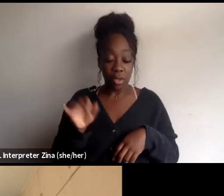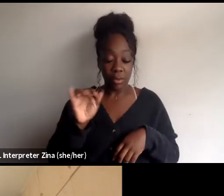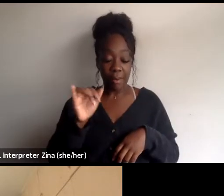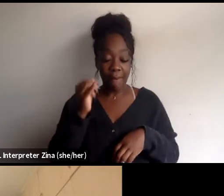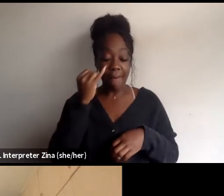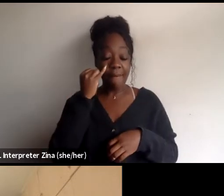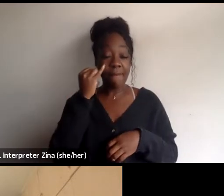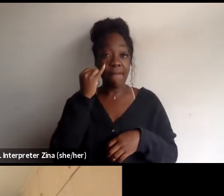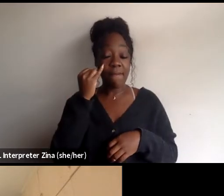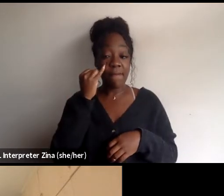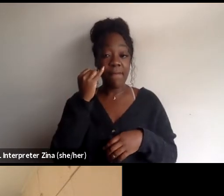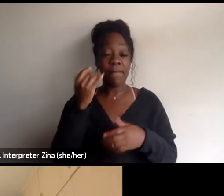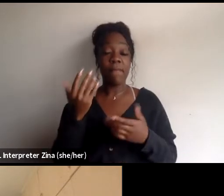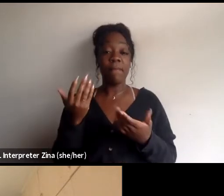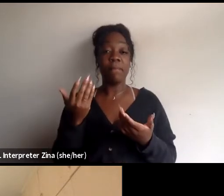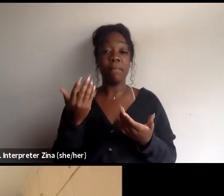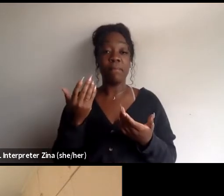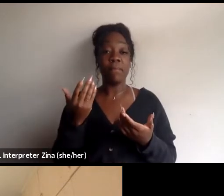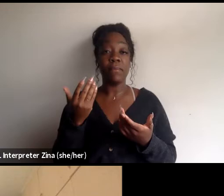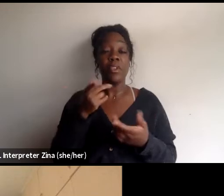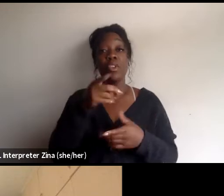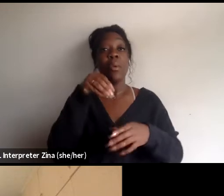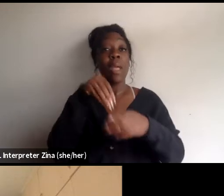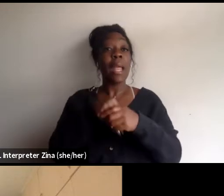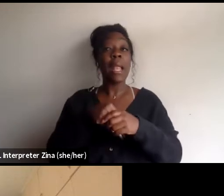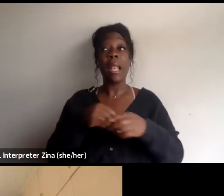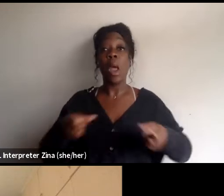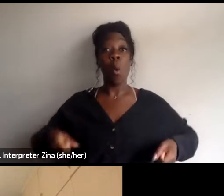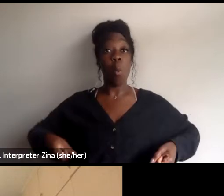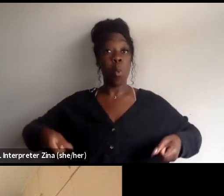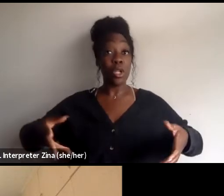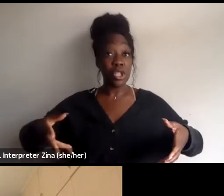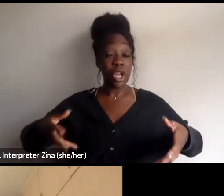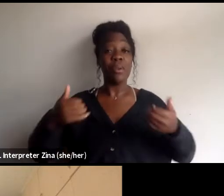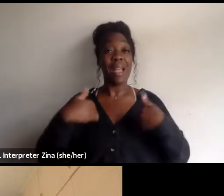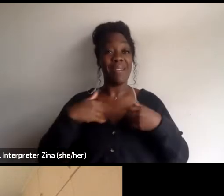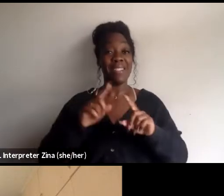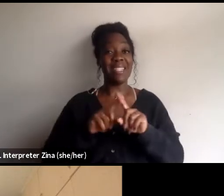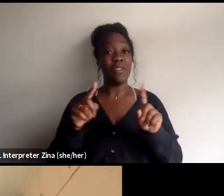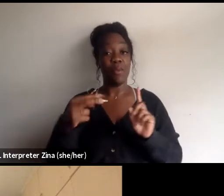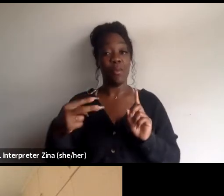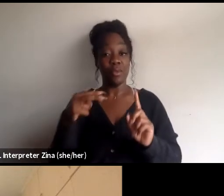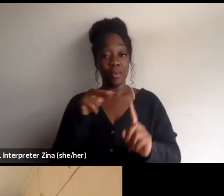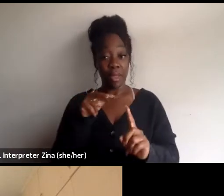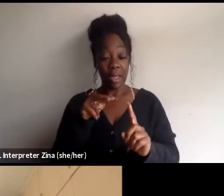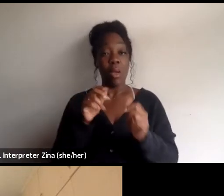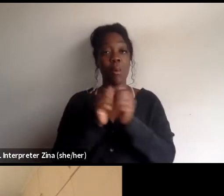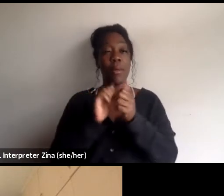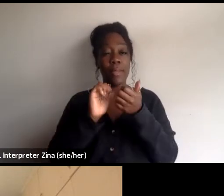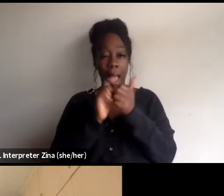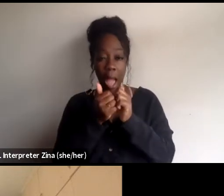So somebody who's in a wheelchair has got a very different viewpoint to where they navigate the world and how I do.